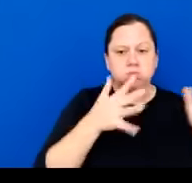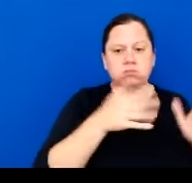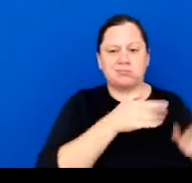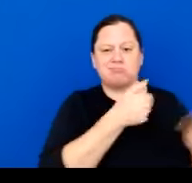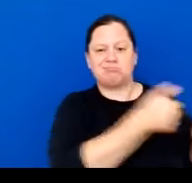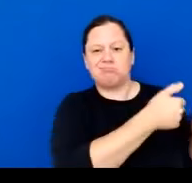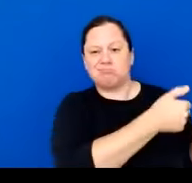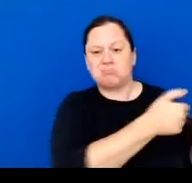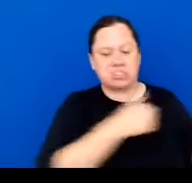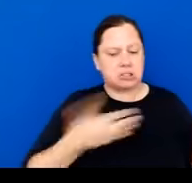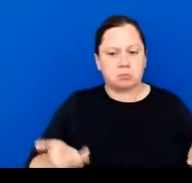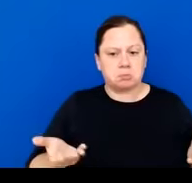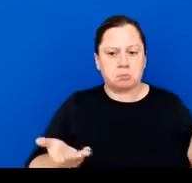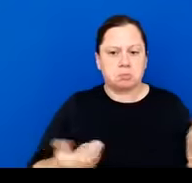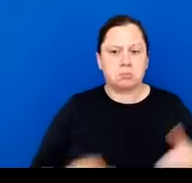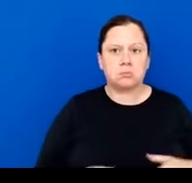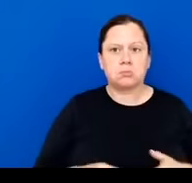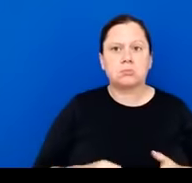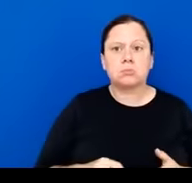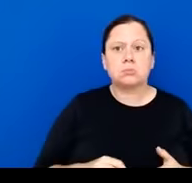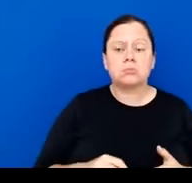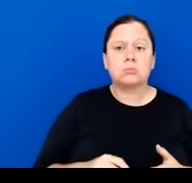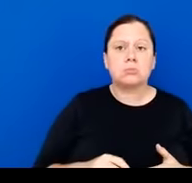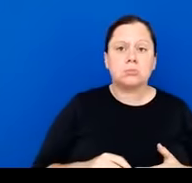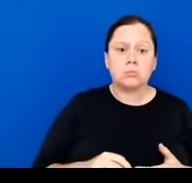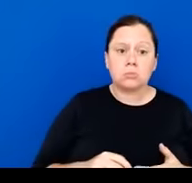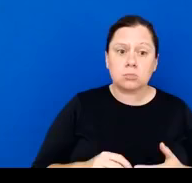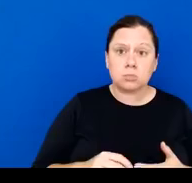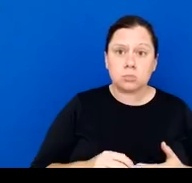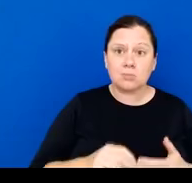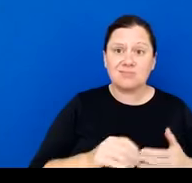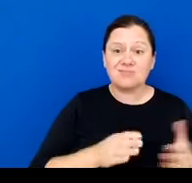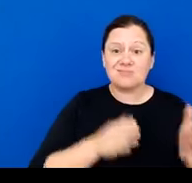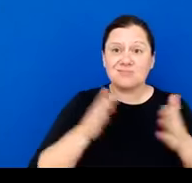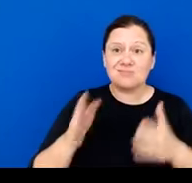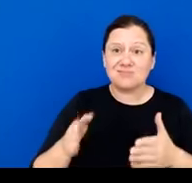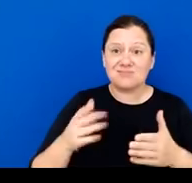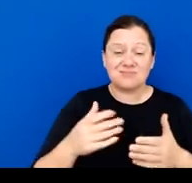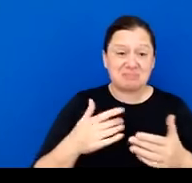any type, anything close to a repeat of the early September event that